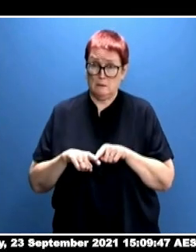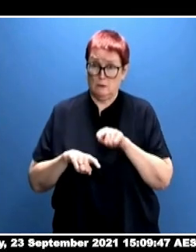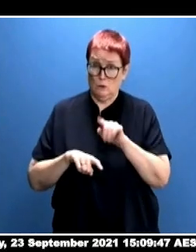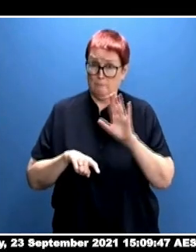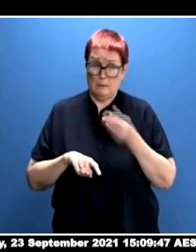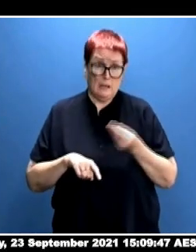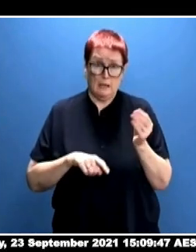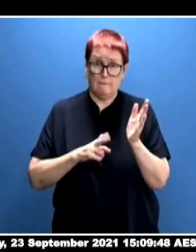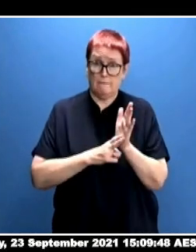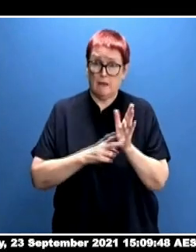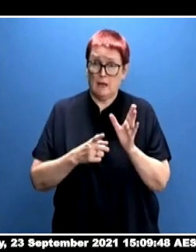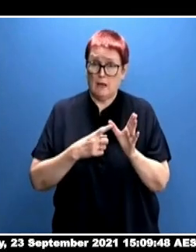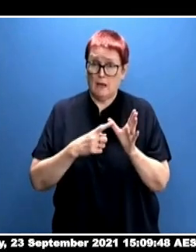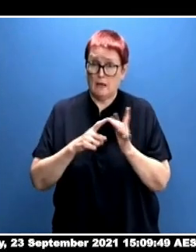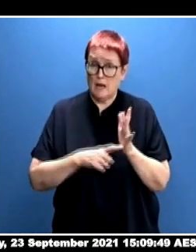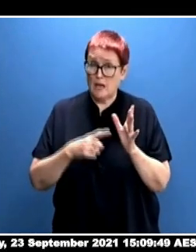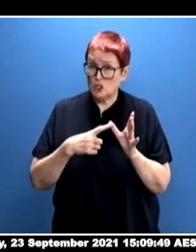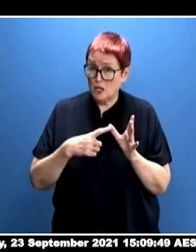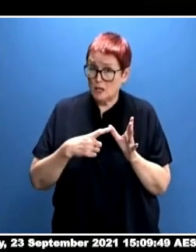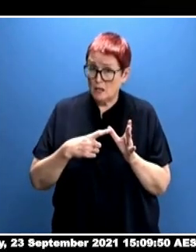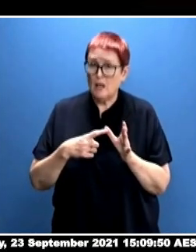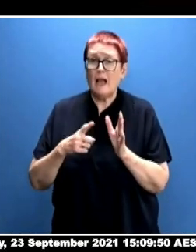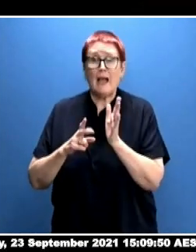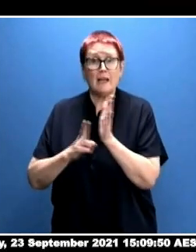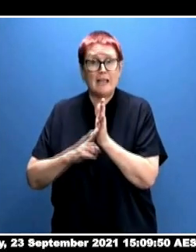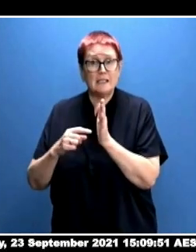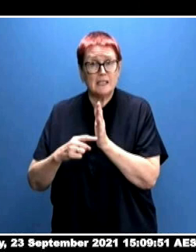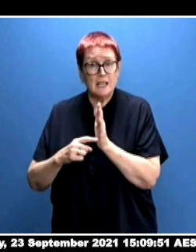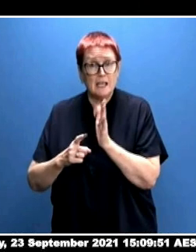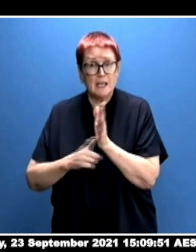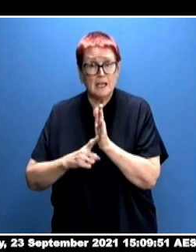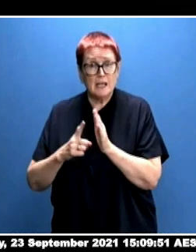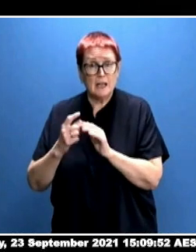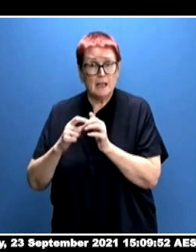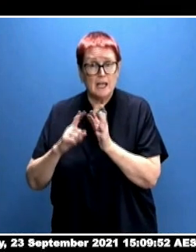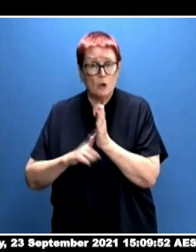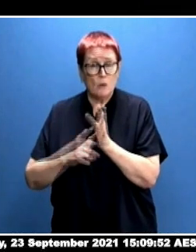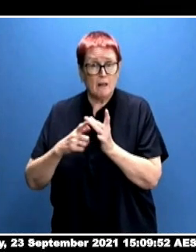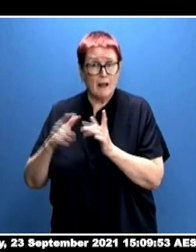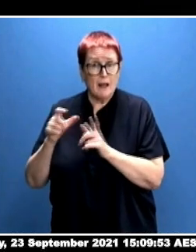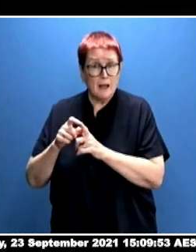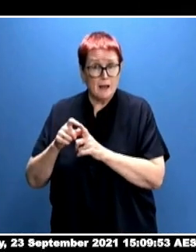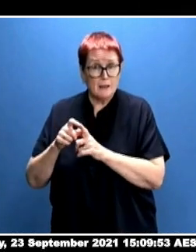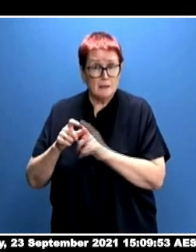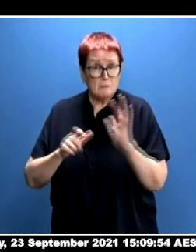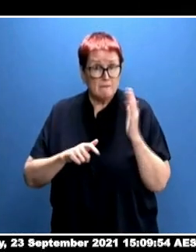NAAJA and the NT Legal Aid Commission in that process you spoke about earlier.